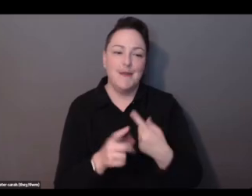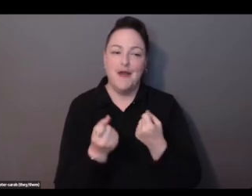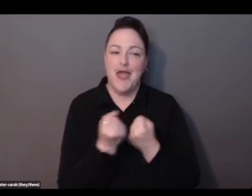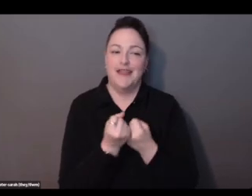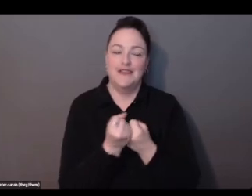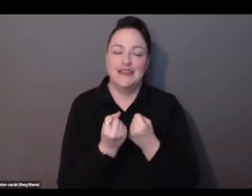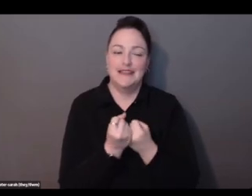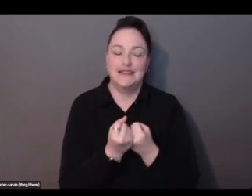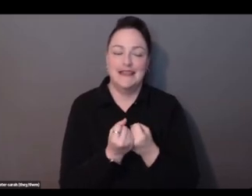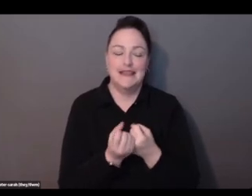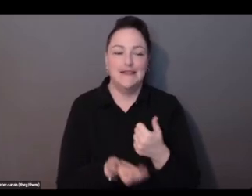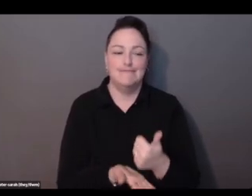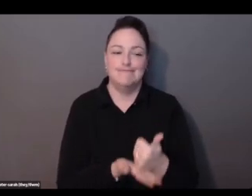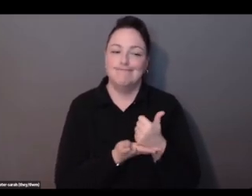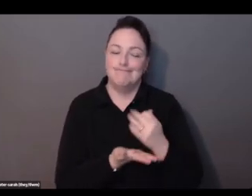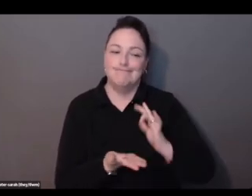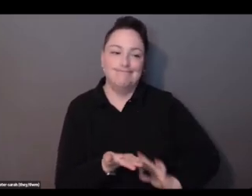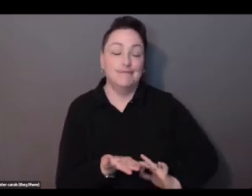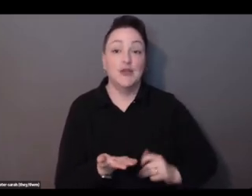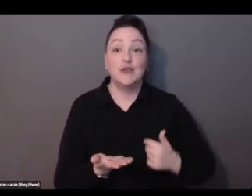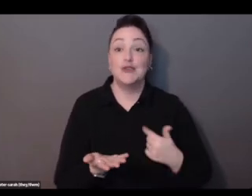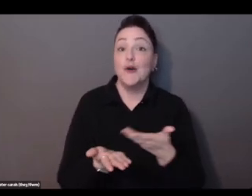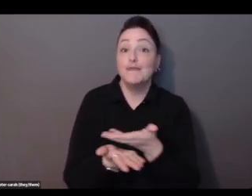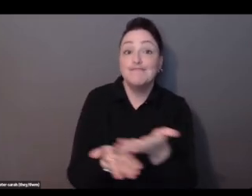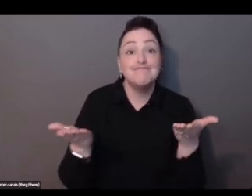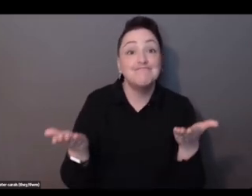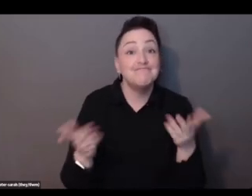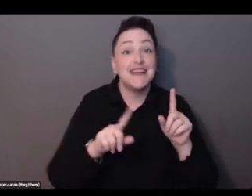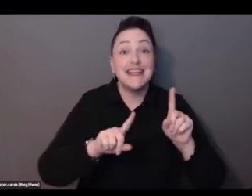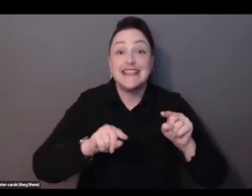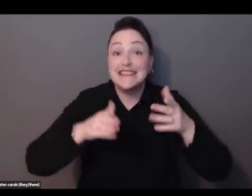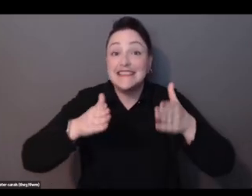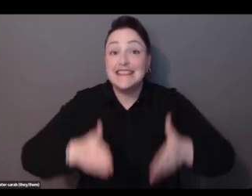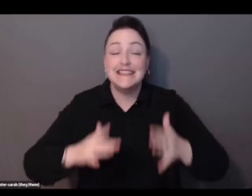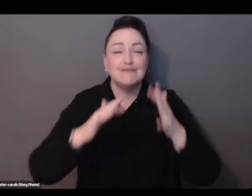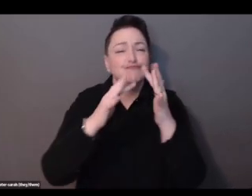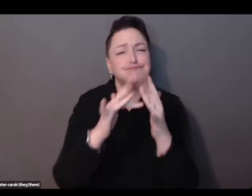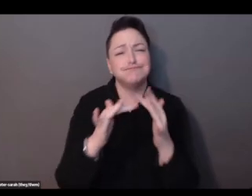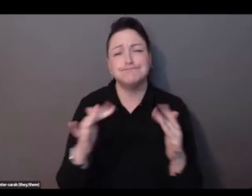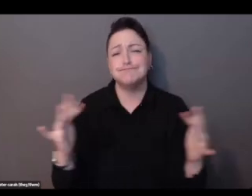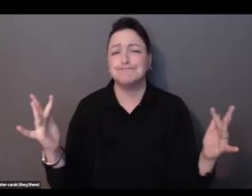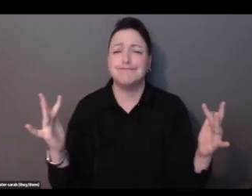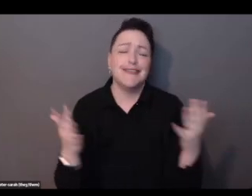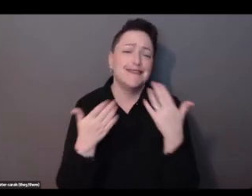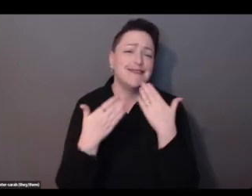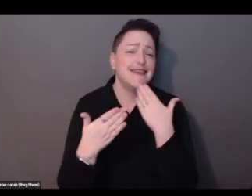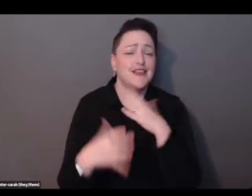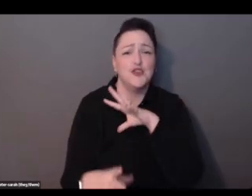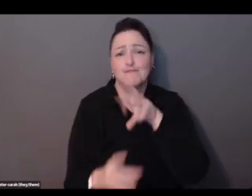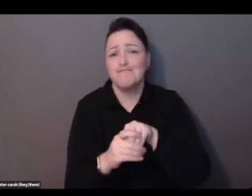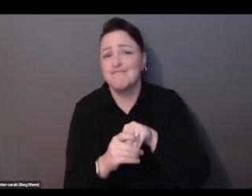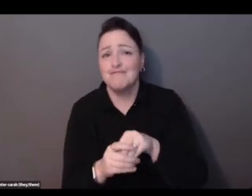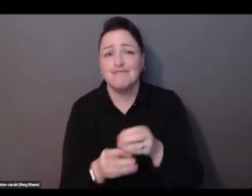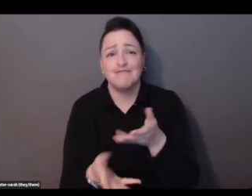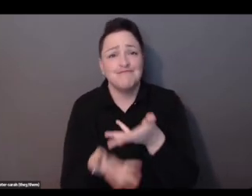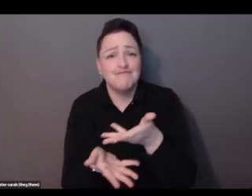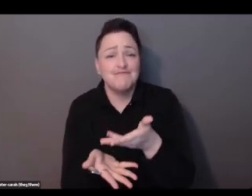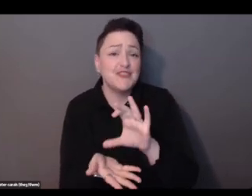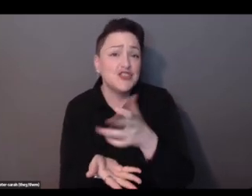To our diversified attendees, thank you so much for your engagement, for your engagement in the chat, for your engagement in the Q&A,